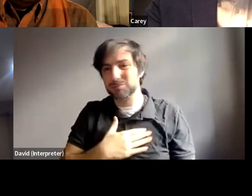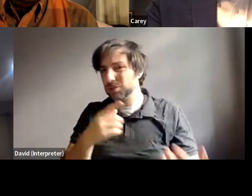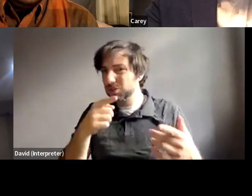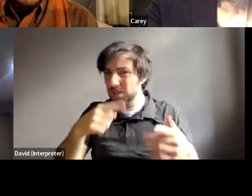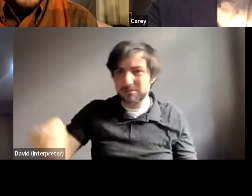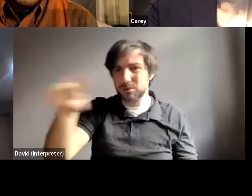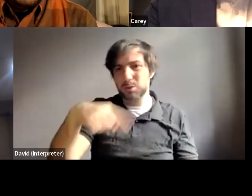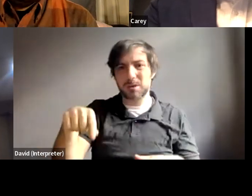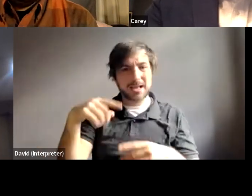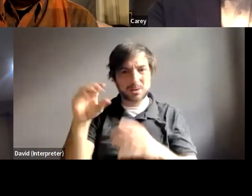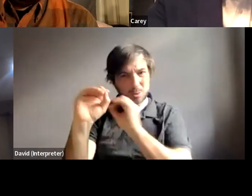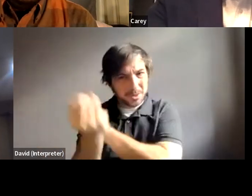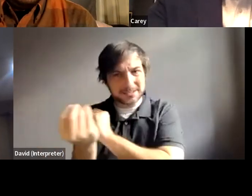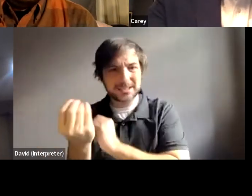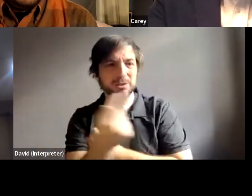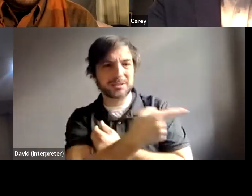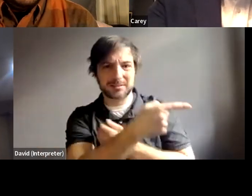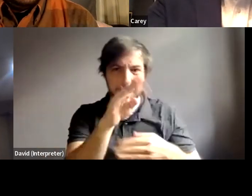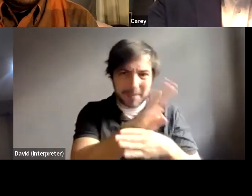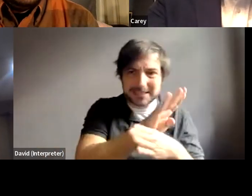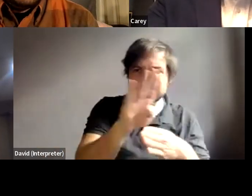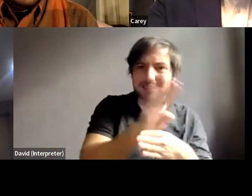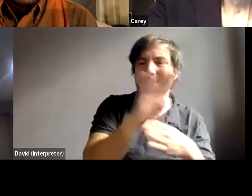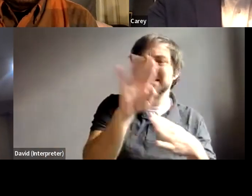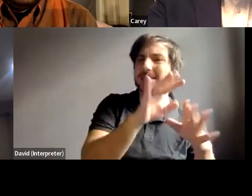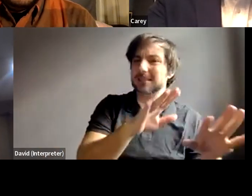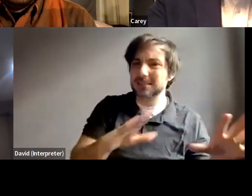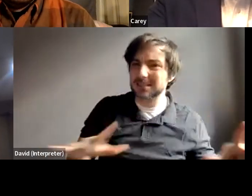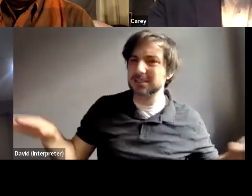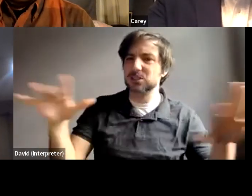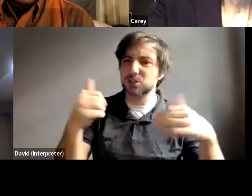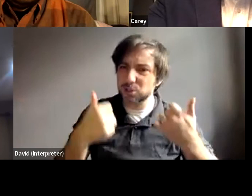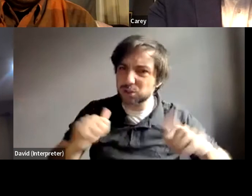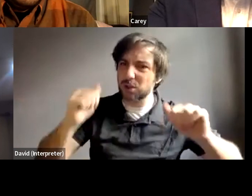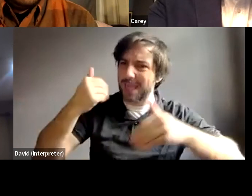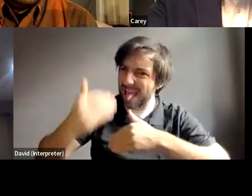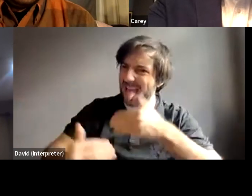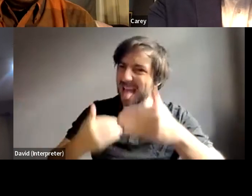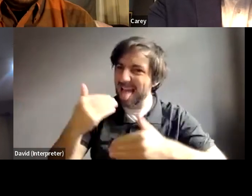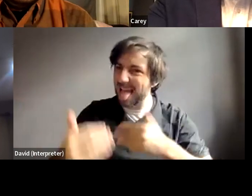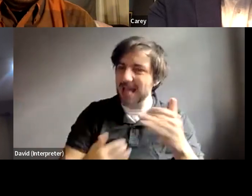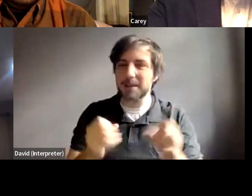are taking the next steps to try to make everything inclusive. It's not going to change overnight.